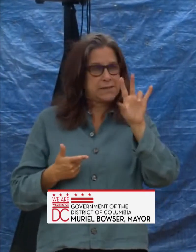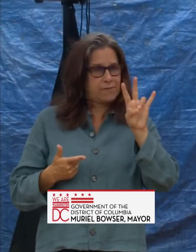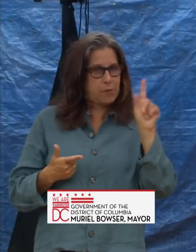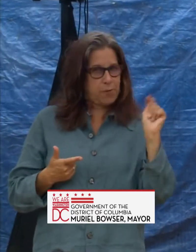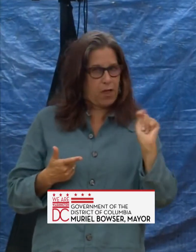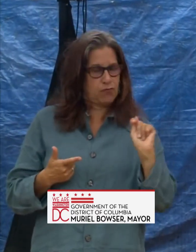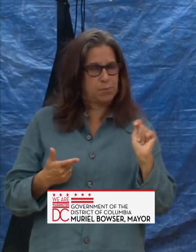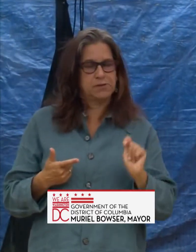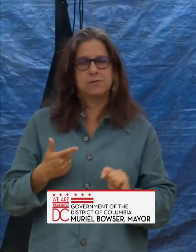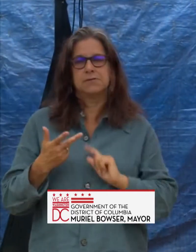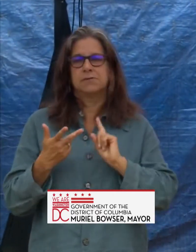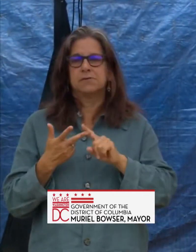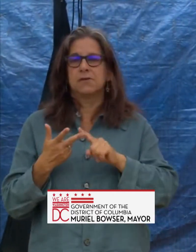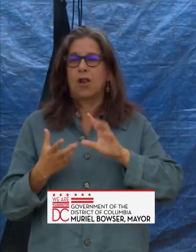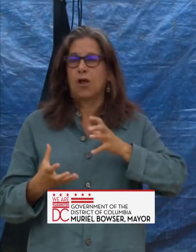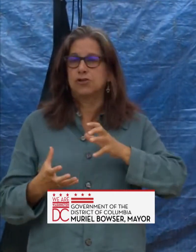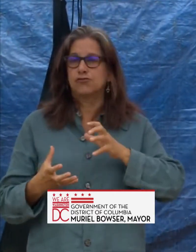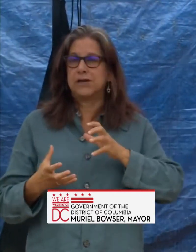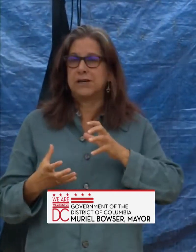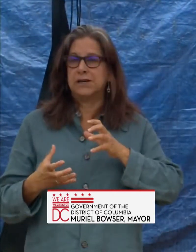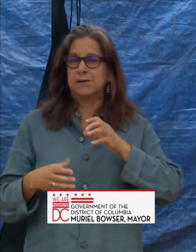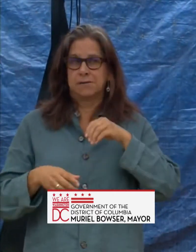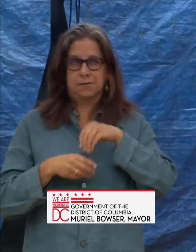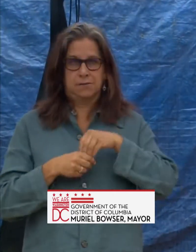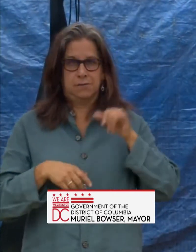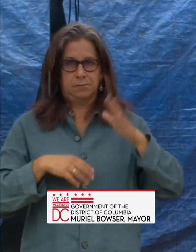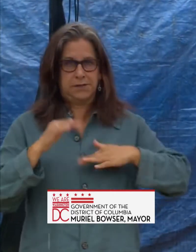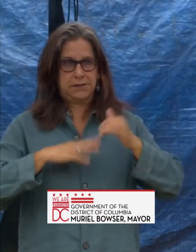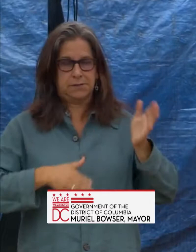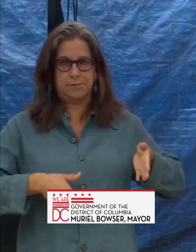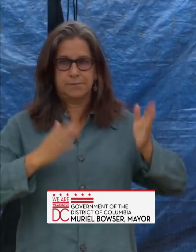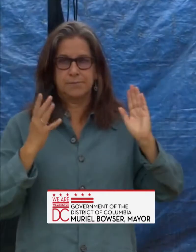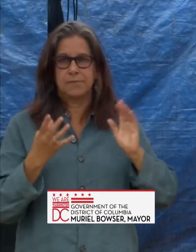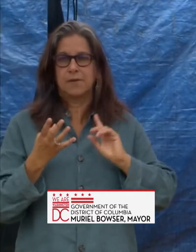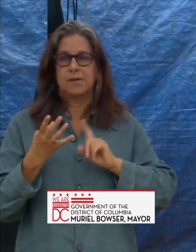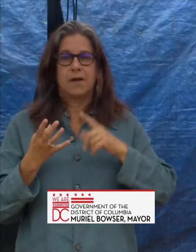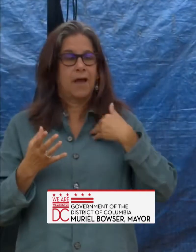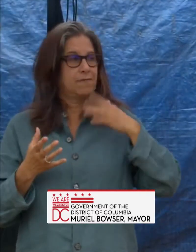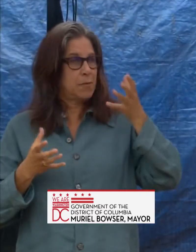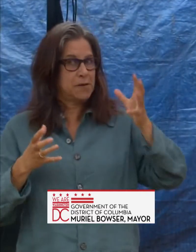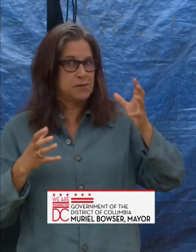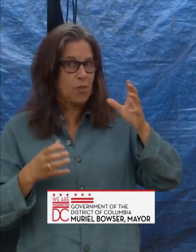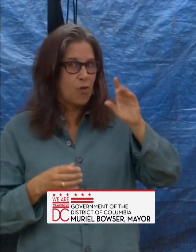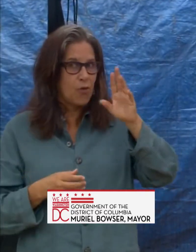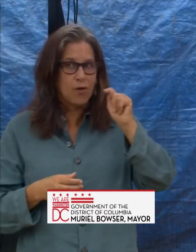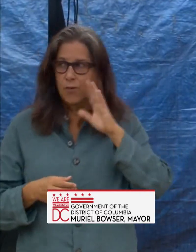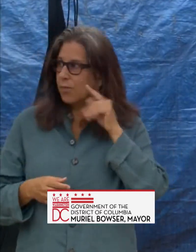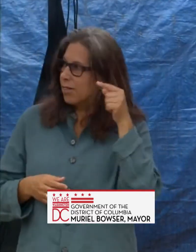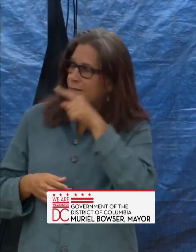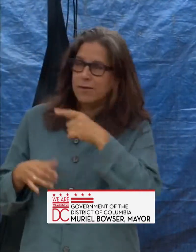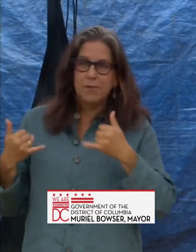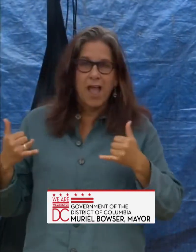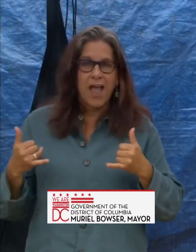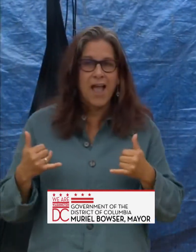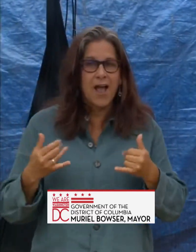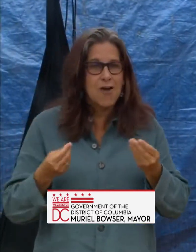FACILITIES, AN EXTERIOR BASKETBALL COURT WHICH YOU ARE STANDING IN, MAYOR. A PLAYGROUND AND A COURTYARD.